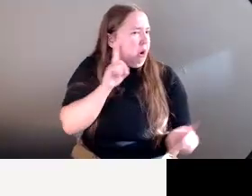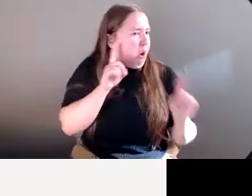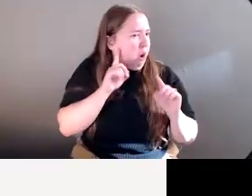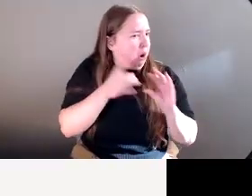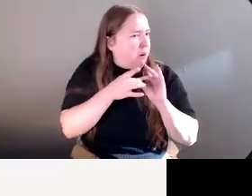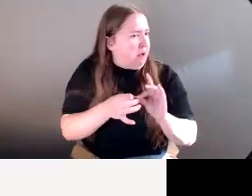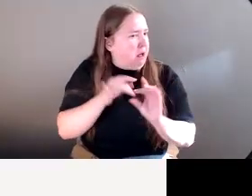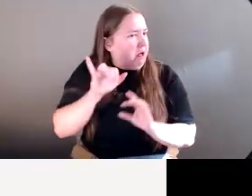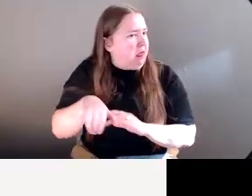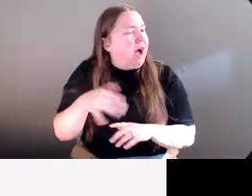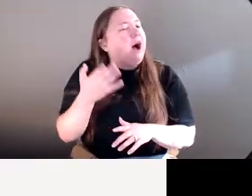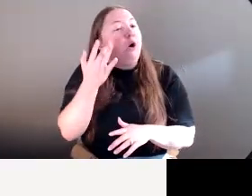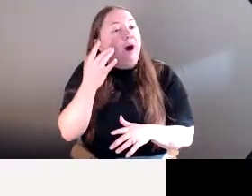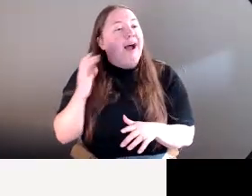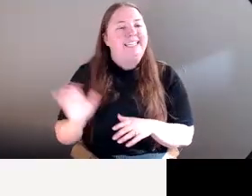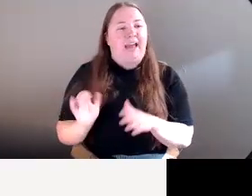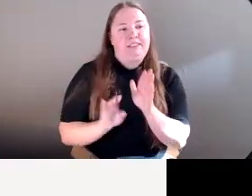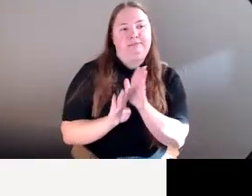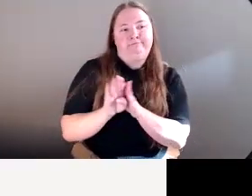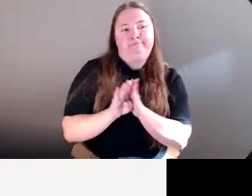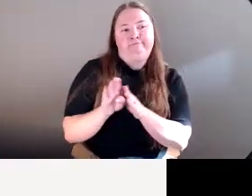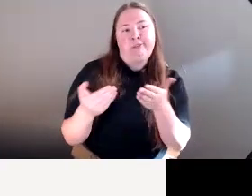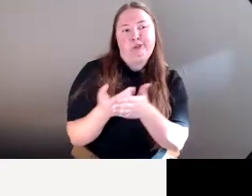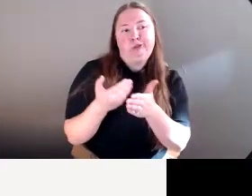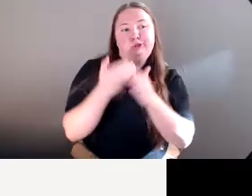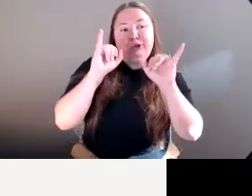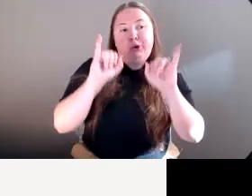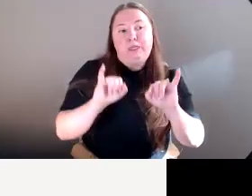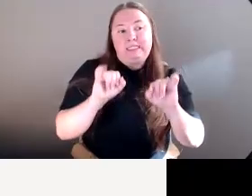Canvas has been developing new quizzes for a long time,